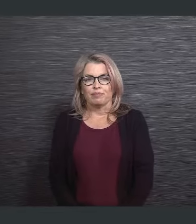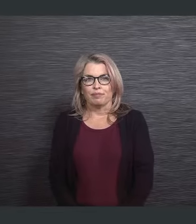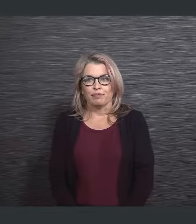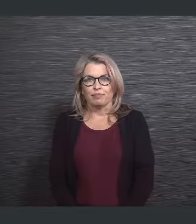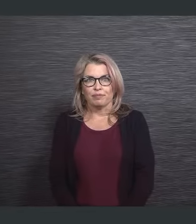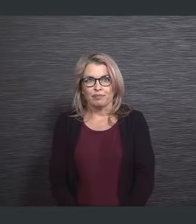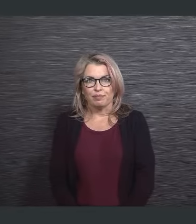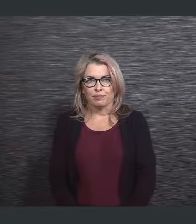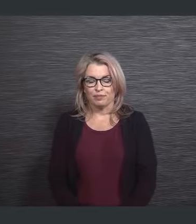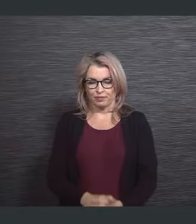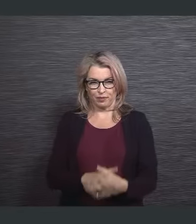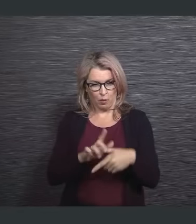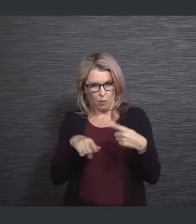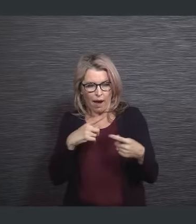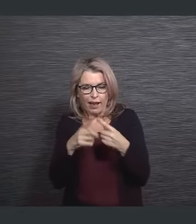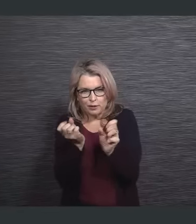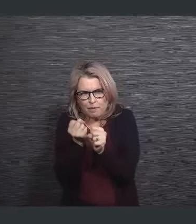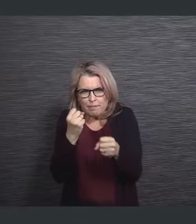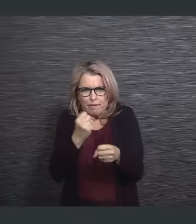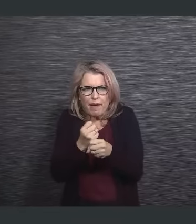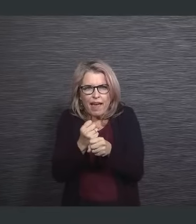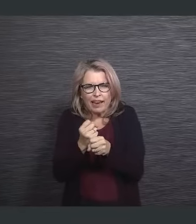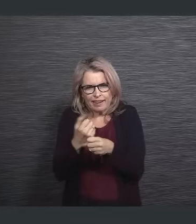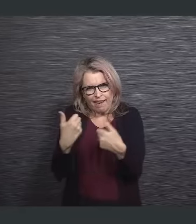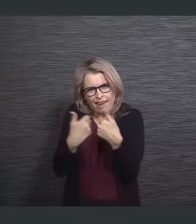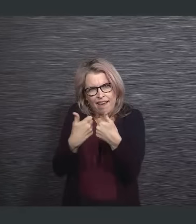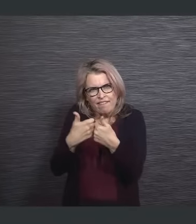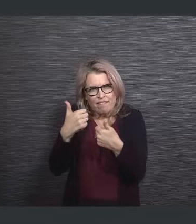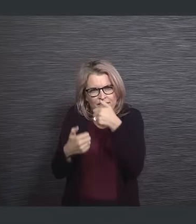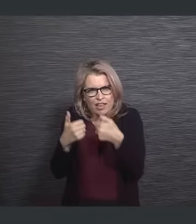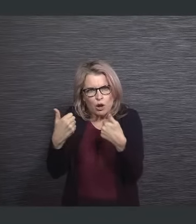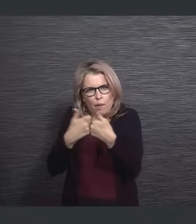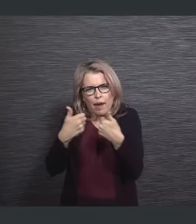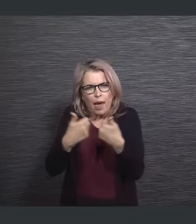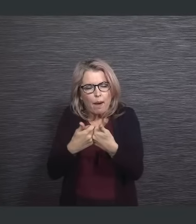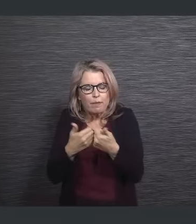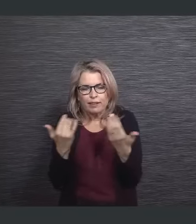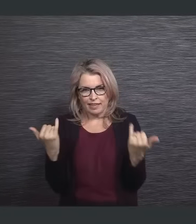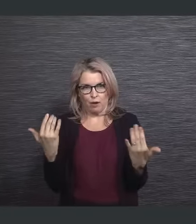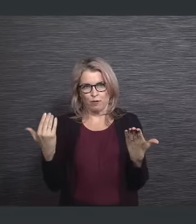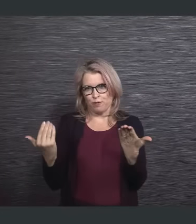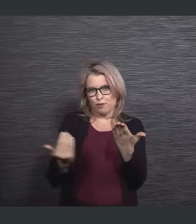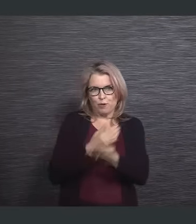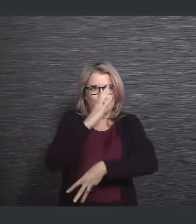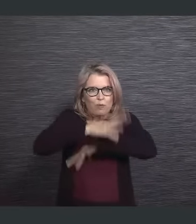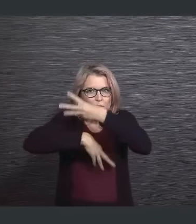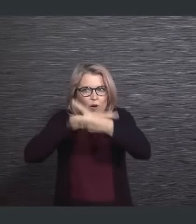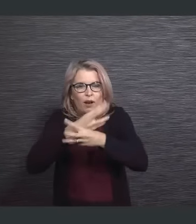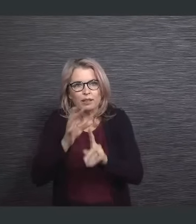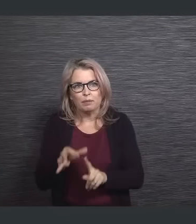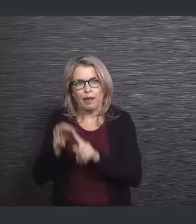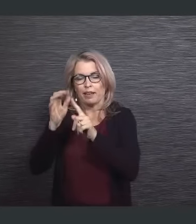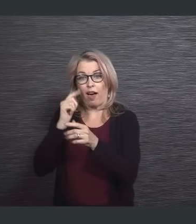So when you create a game, you are creating a whole universe, especially for Haven, we get to create a brand new franchise.